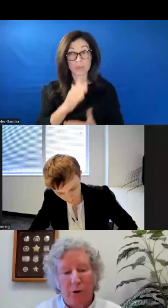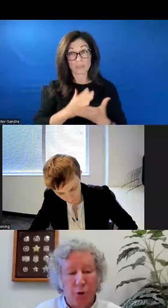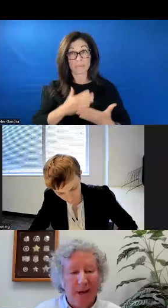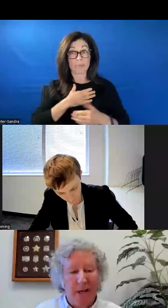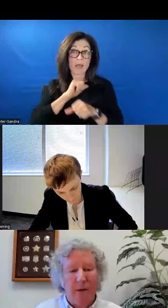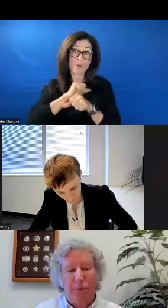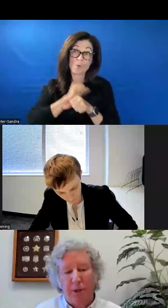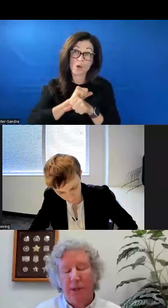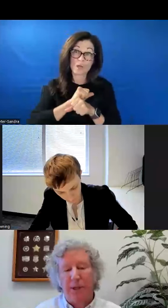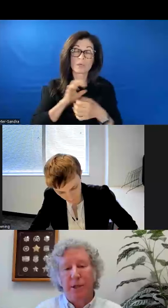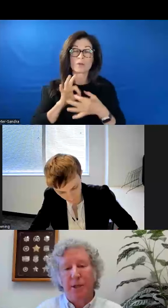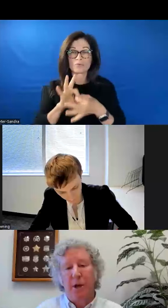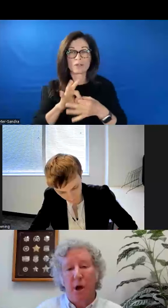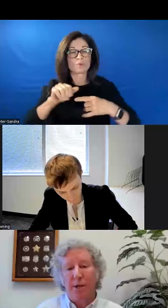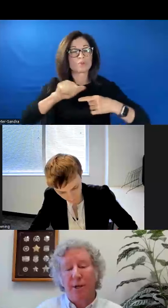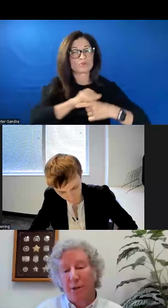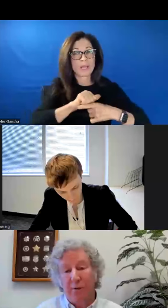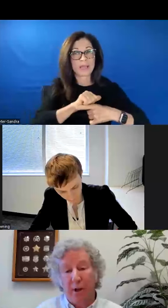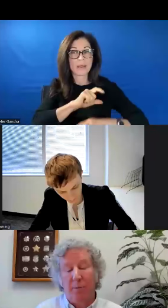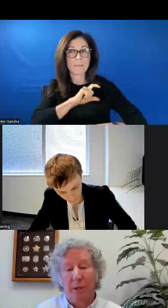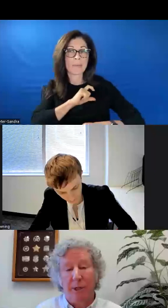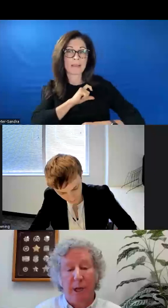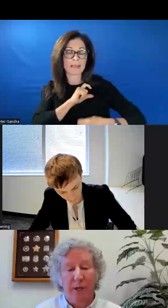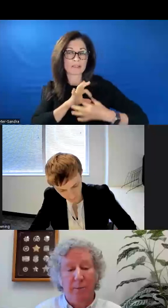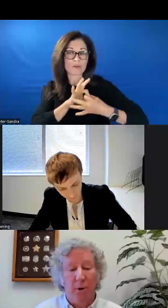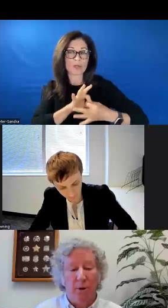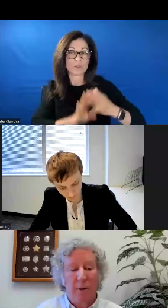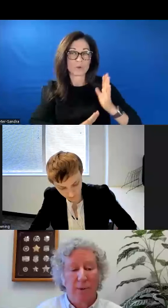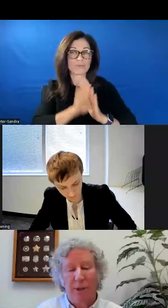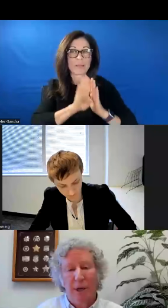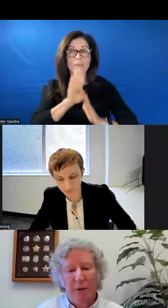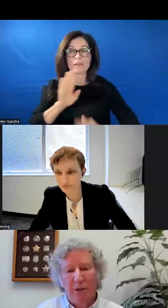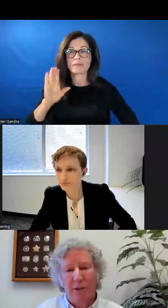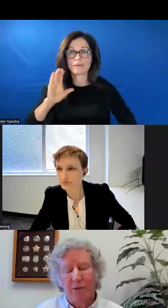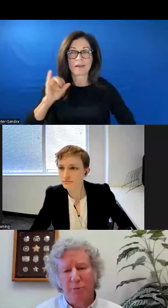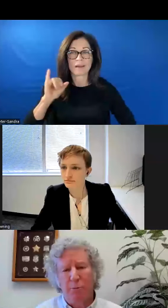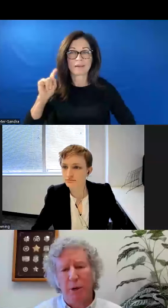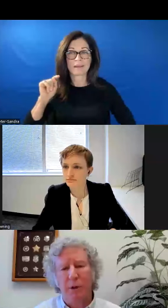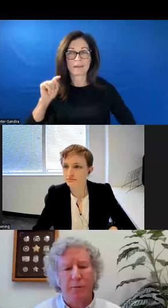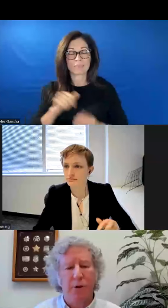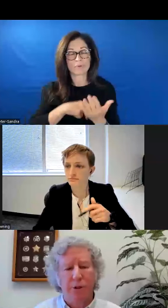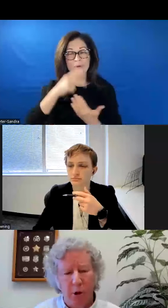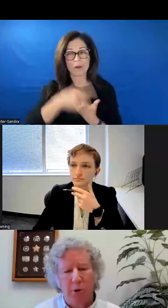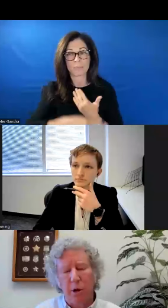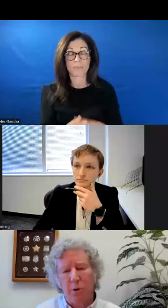TRAINING POLICE IN THE PROGRAMS. BRIEFLY, FOR THOSE THAT DON'T KNOW,